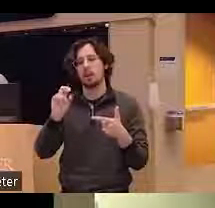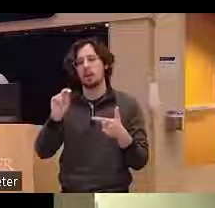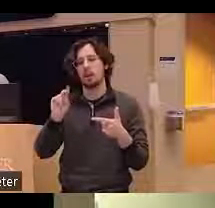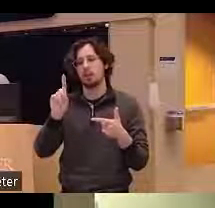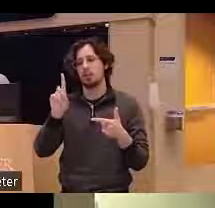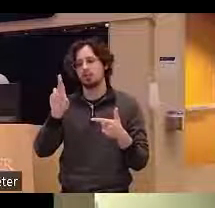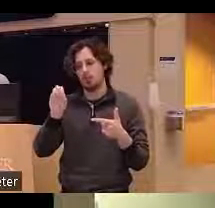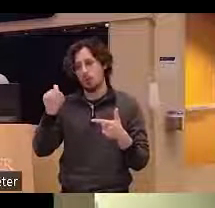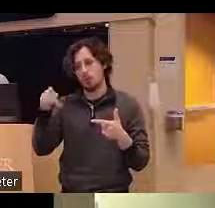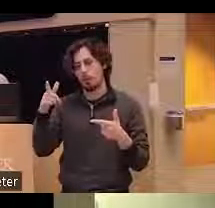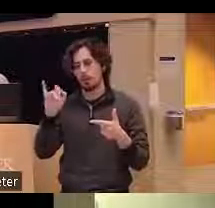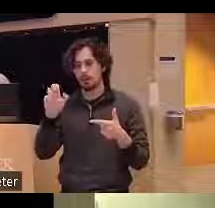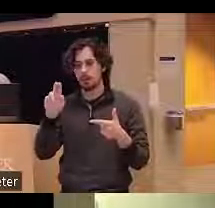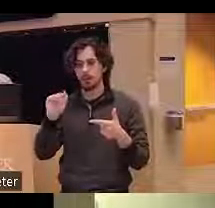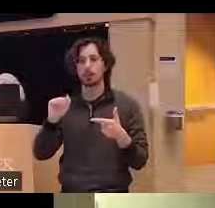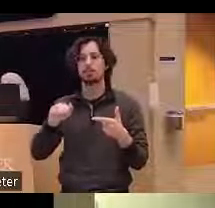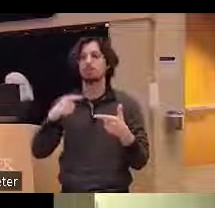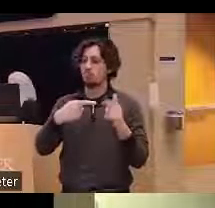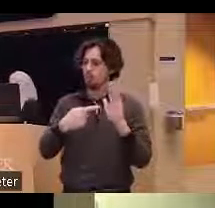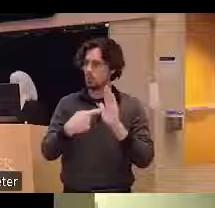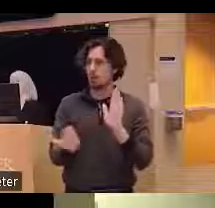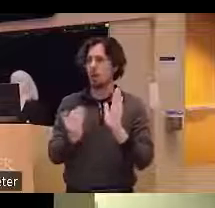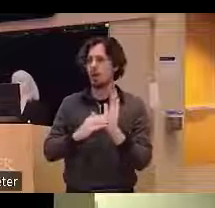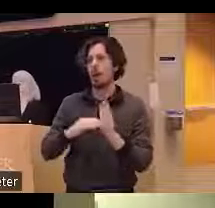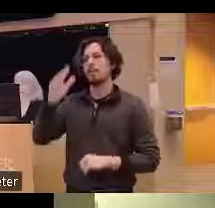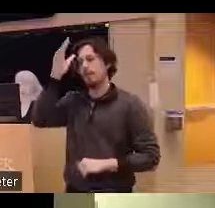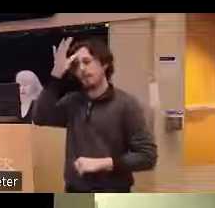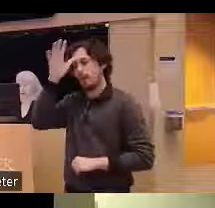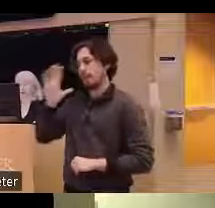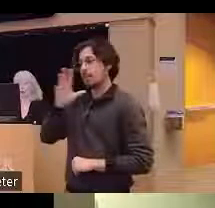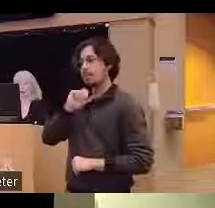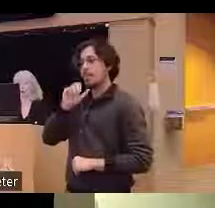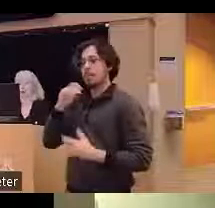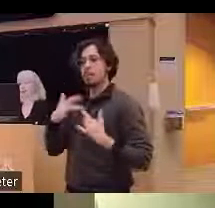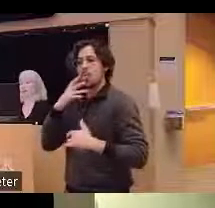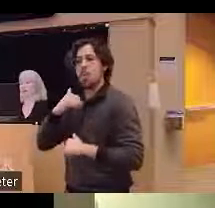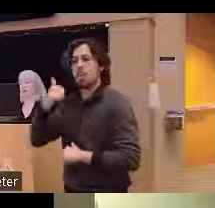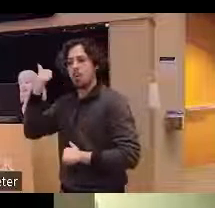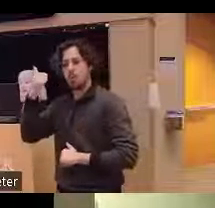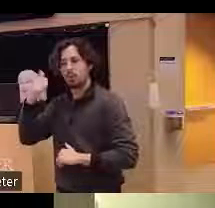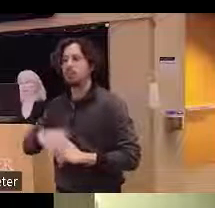diseases show slightly older fathers and that's been very clear for a long time in statements by